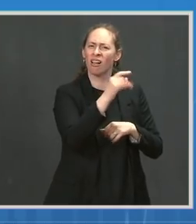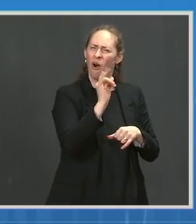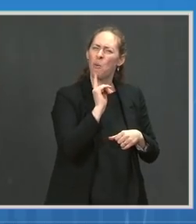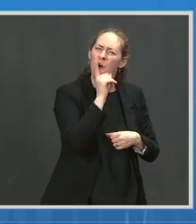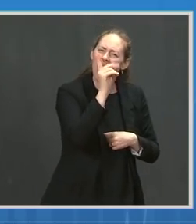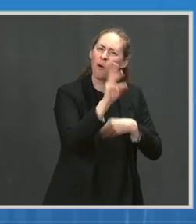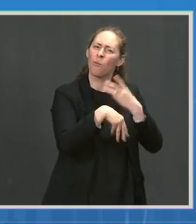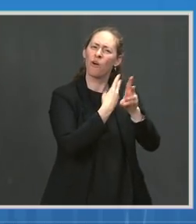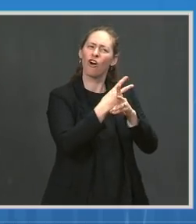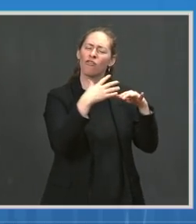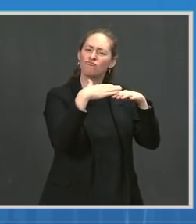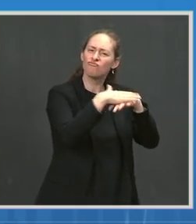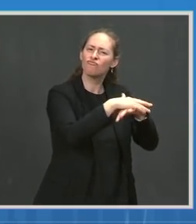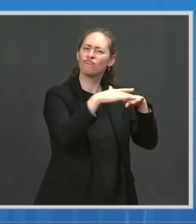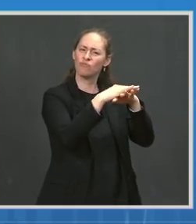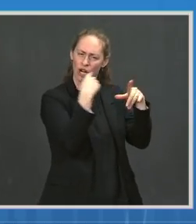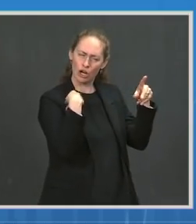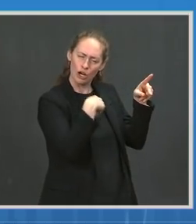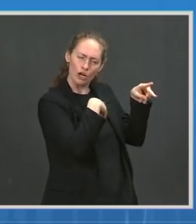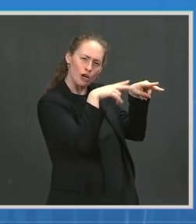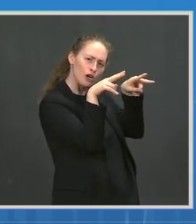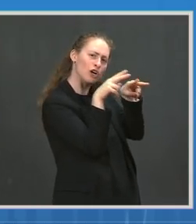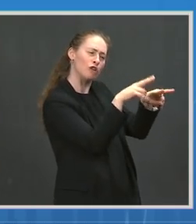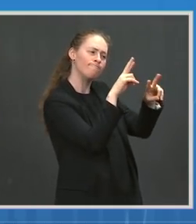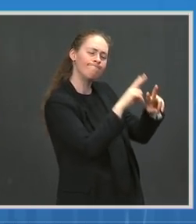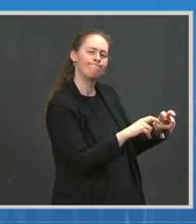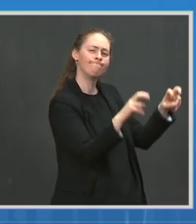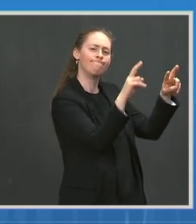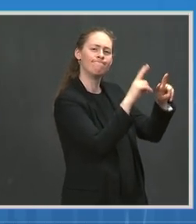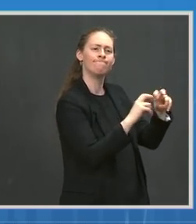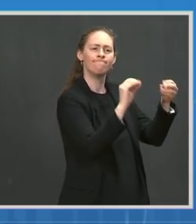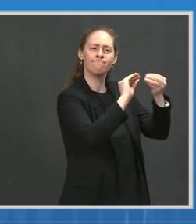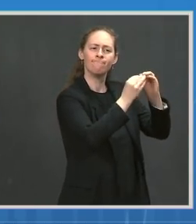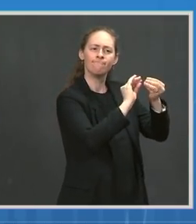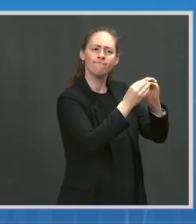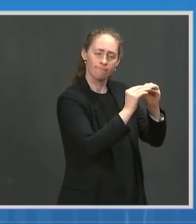Next slide. Speaking of Israel, look at the relationship